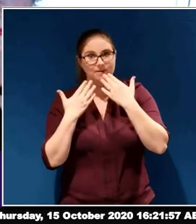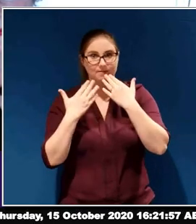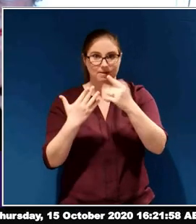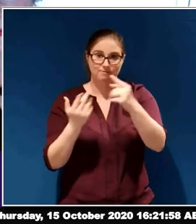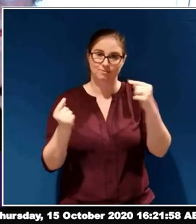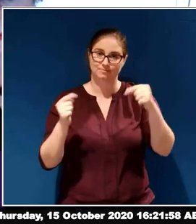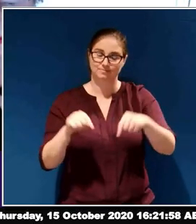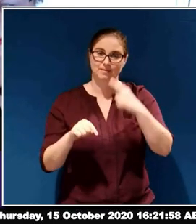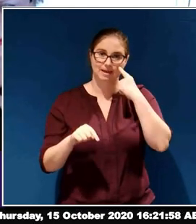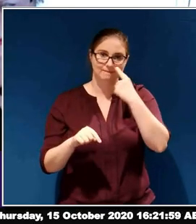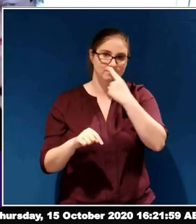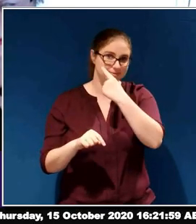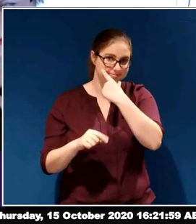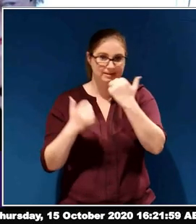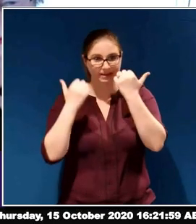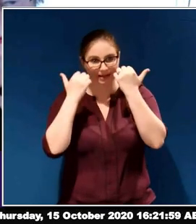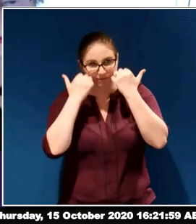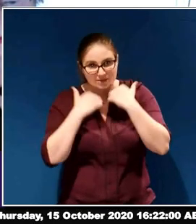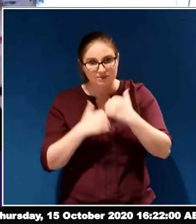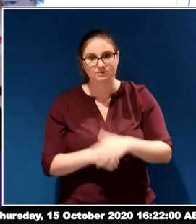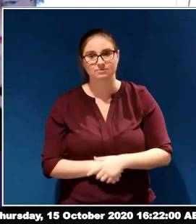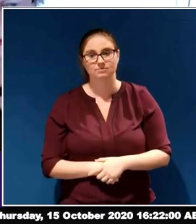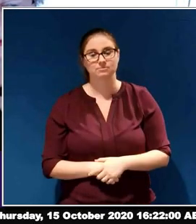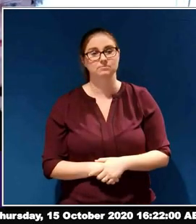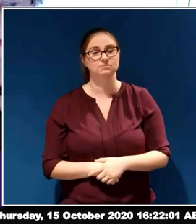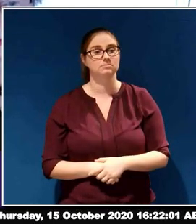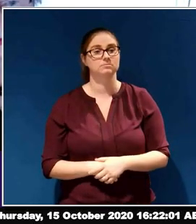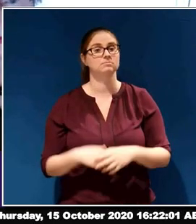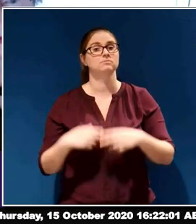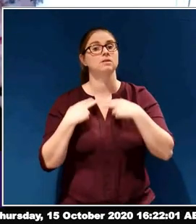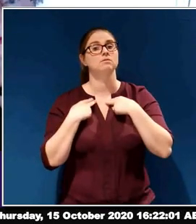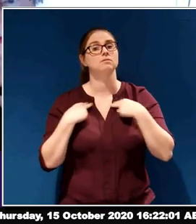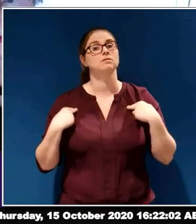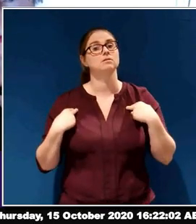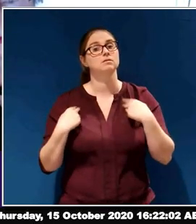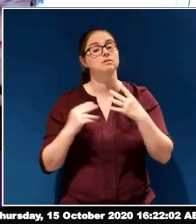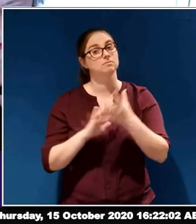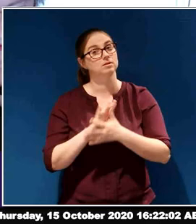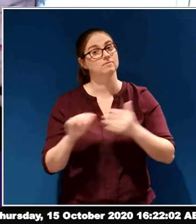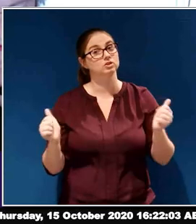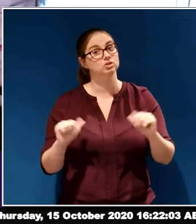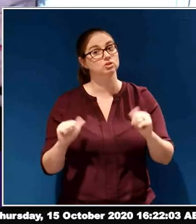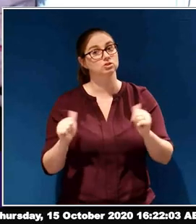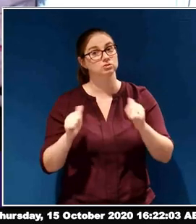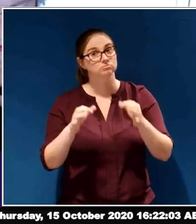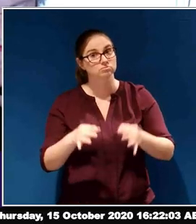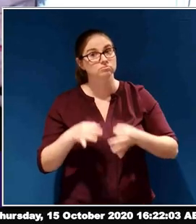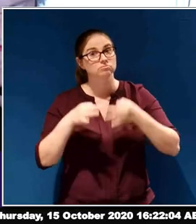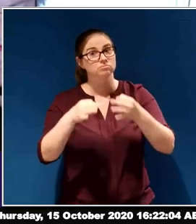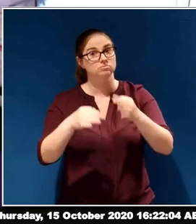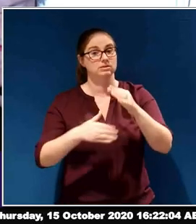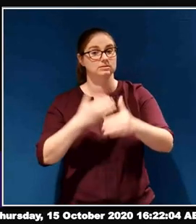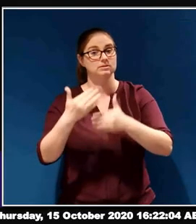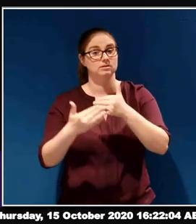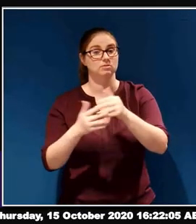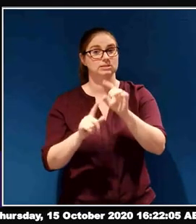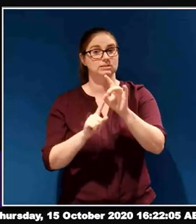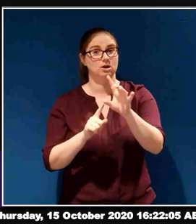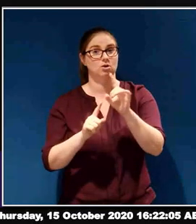Dr Mellifont, does that mean we adjourn until 10am Brisbane time tomorrow, Friday?